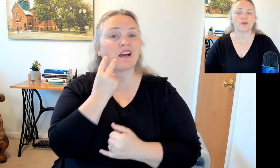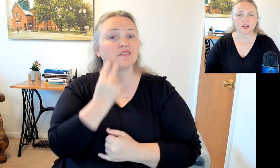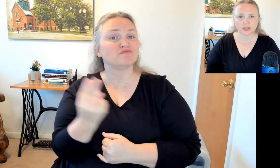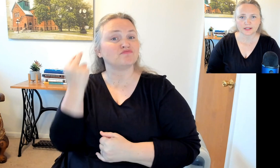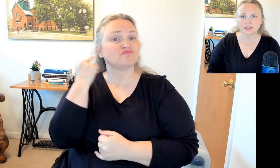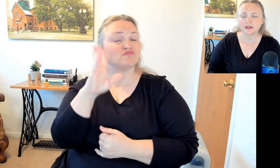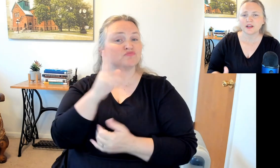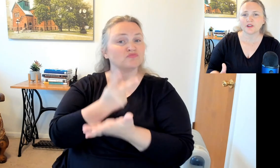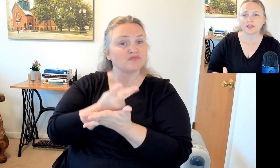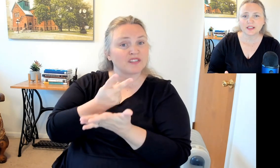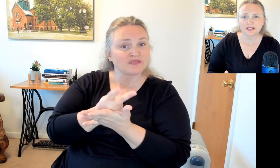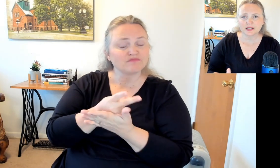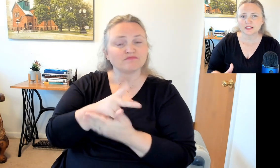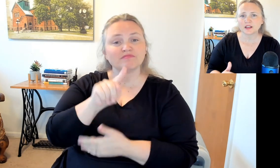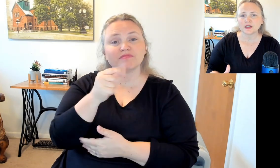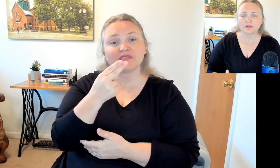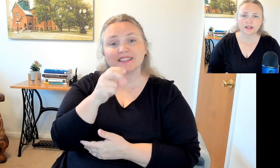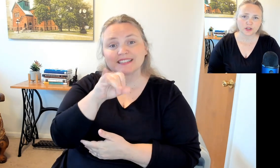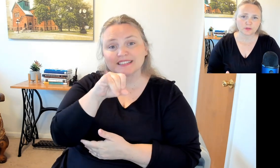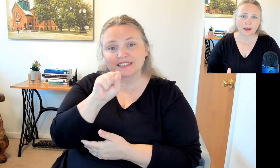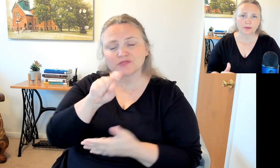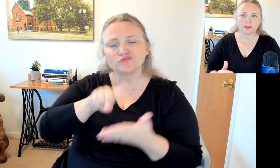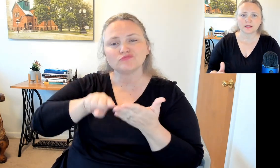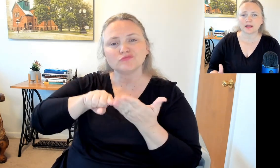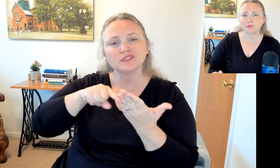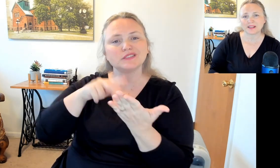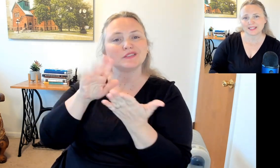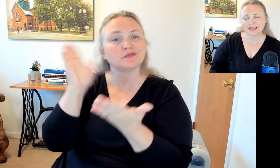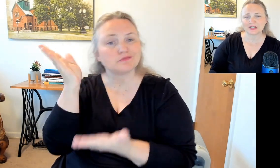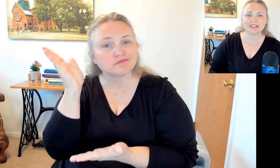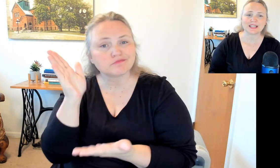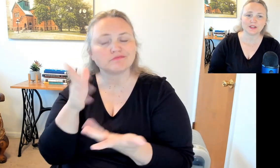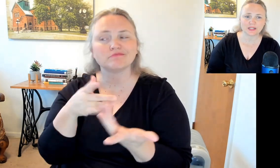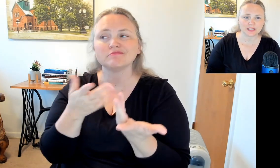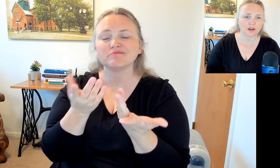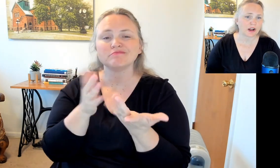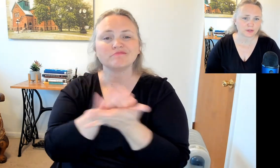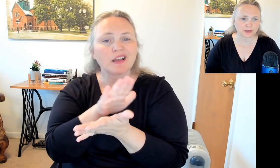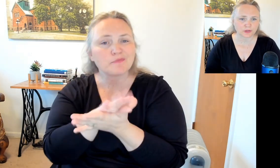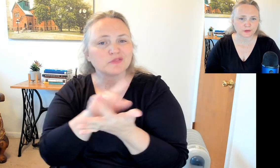projects, your thesis, research papers, and presentations that you did during graduate school.